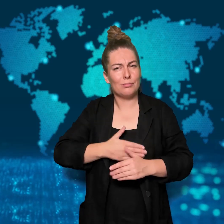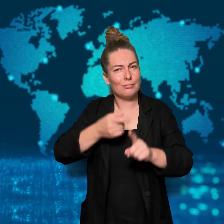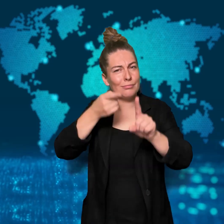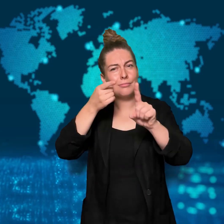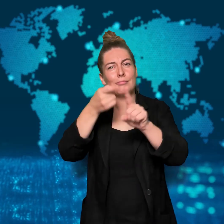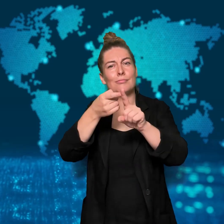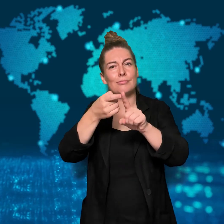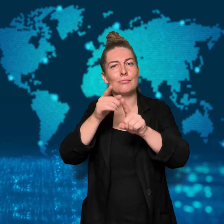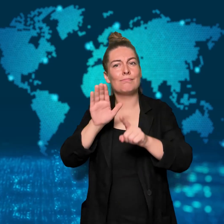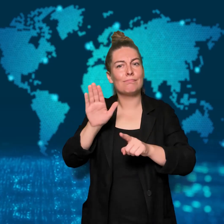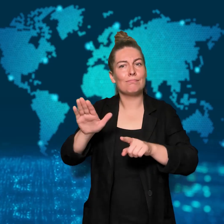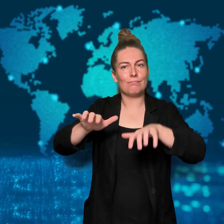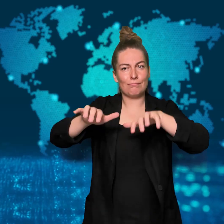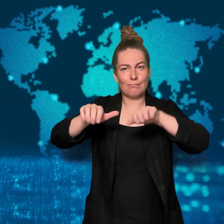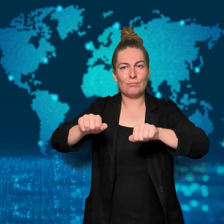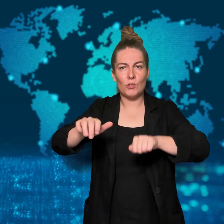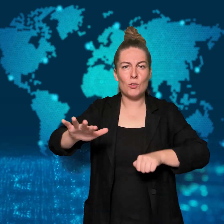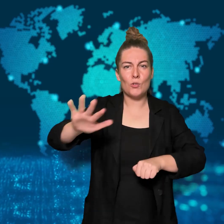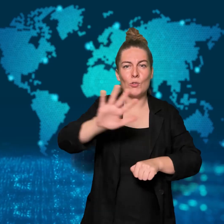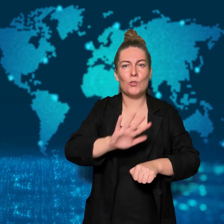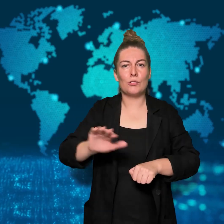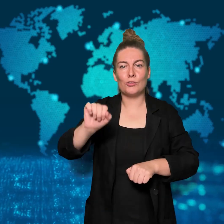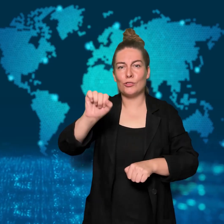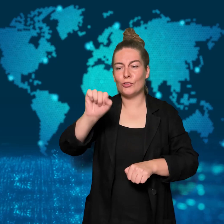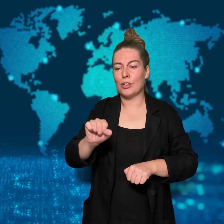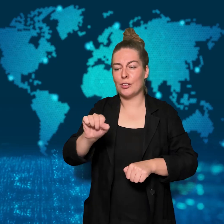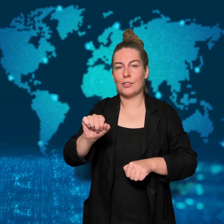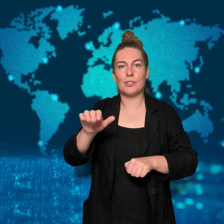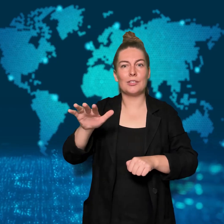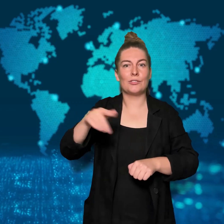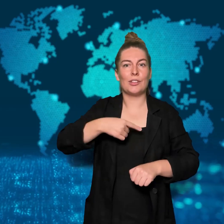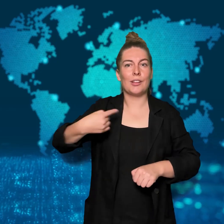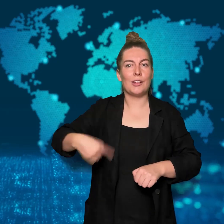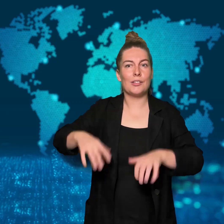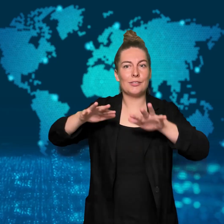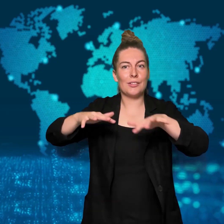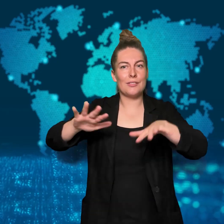and that Canada should not ignore the facts.